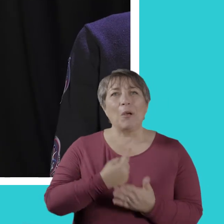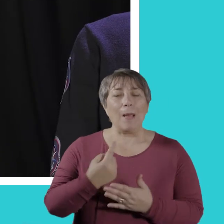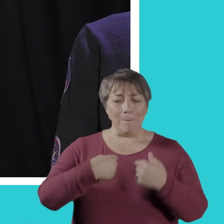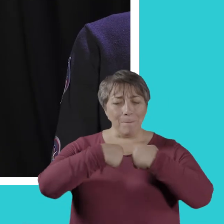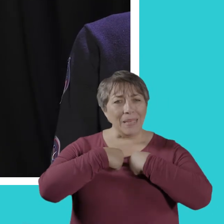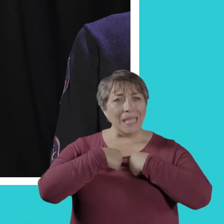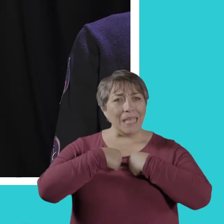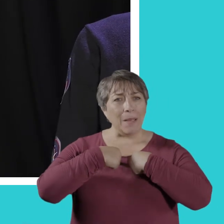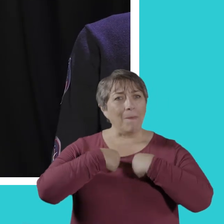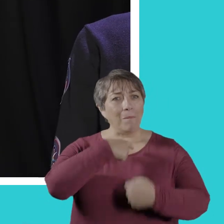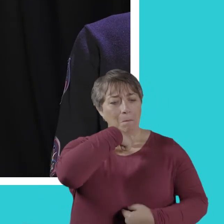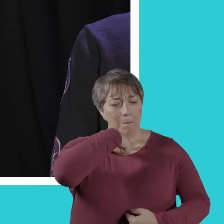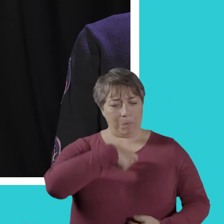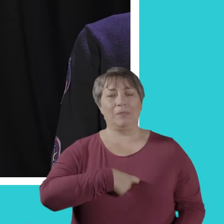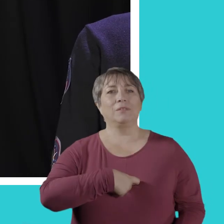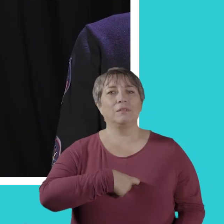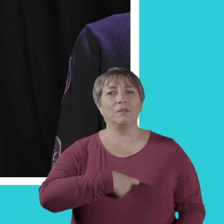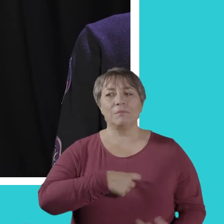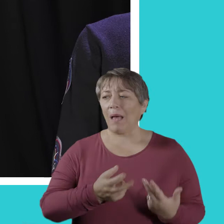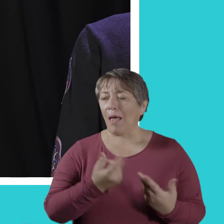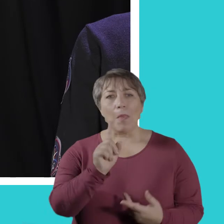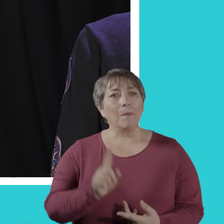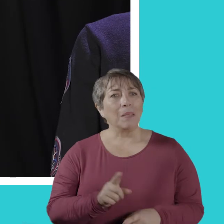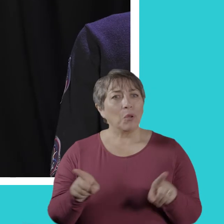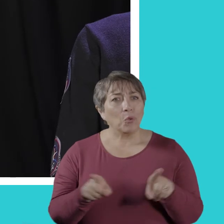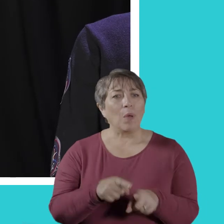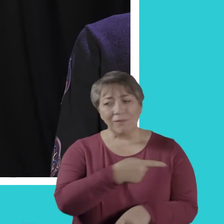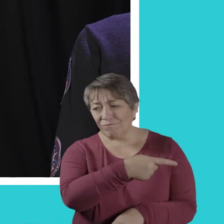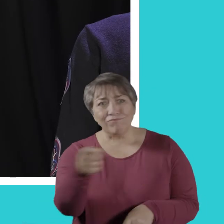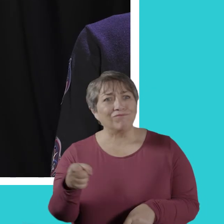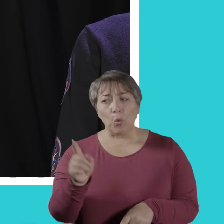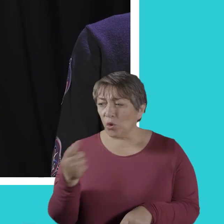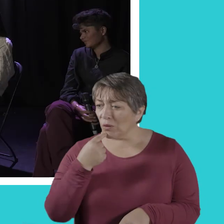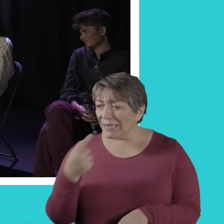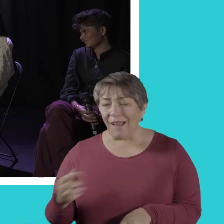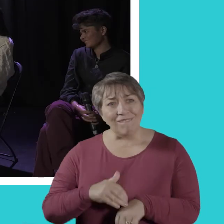different you know marginalized experiences and stuff. But yeah I'm rambling so I'm gonna.